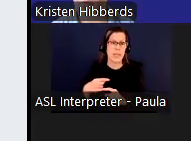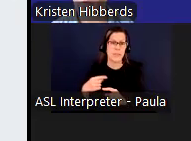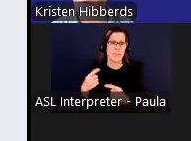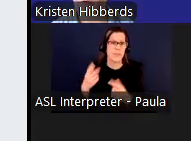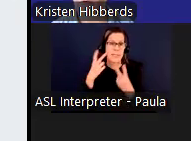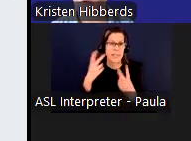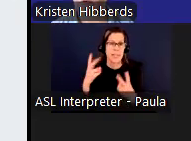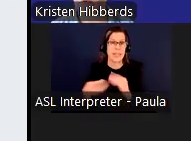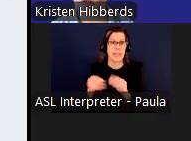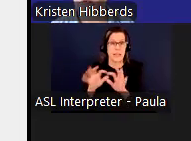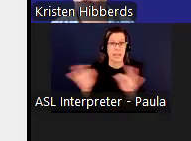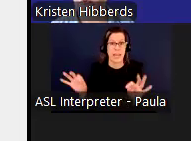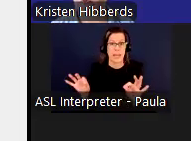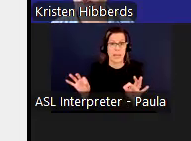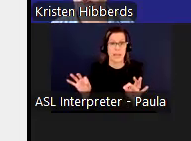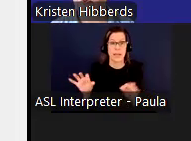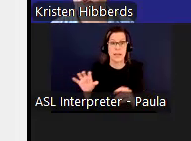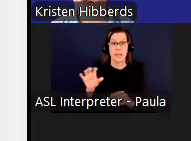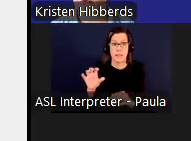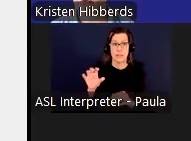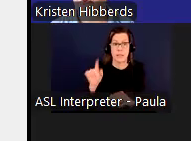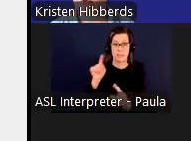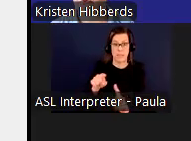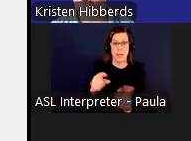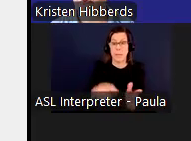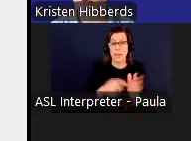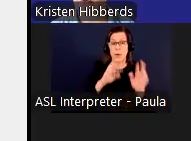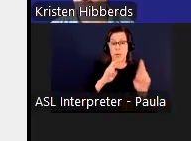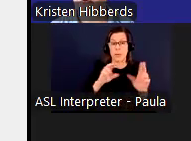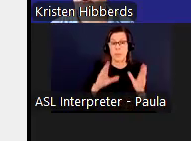that states on or off the mandatory reporters work hours.